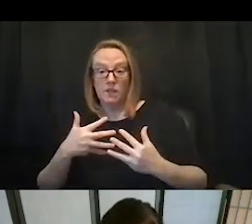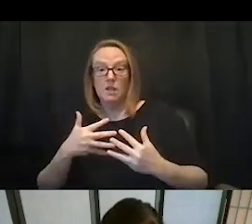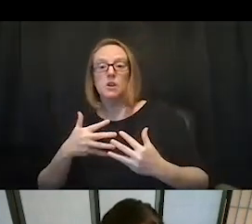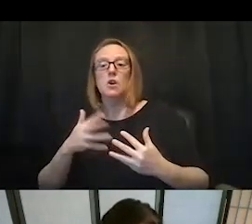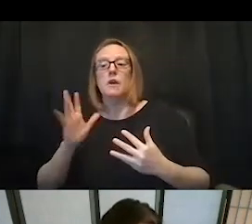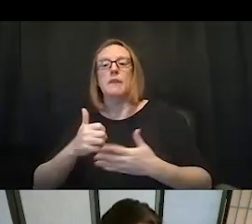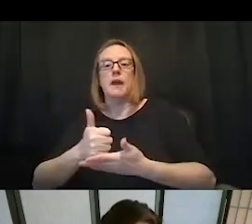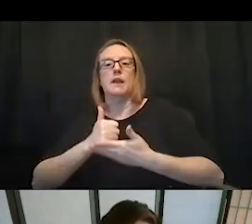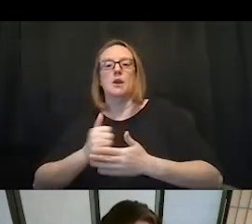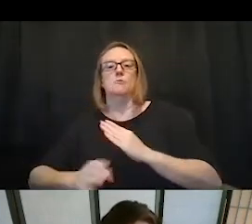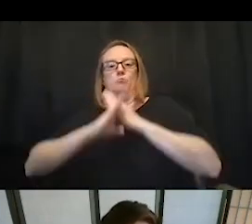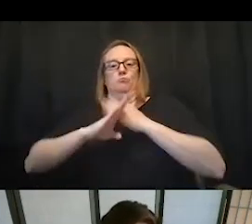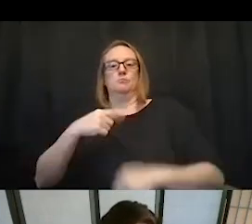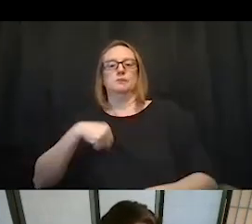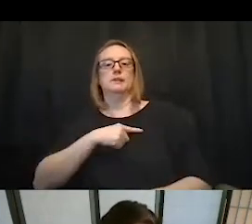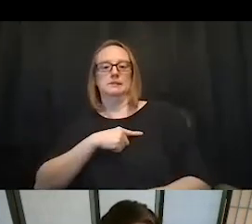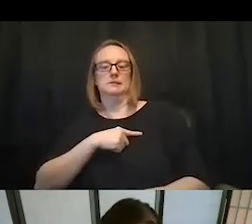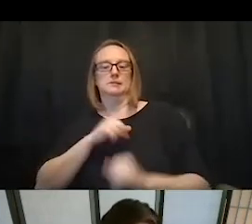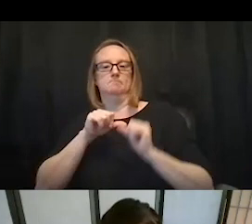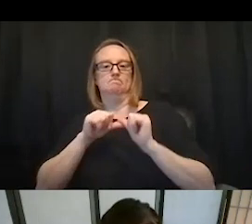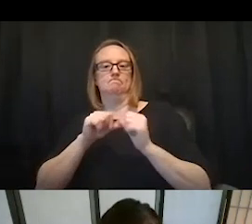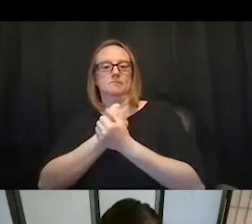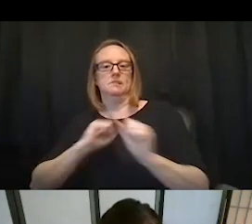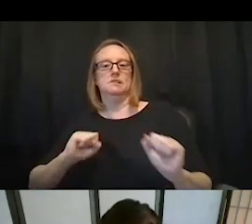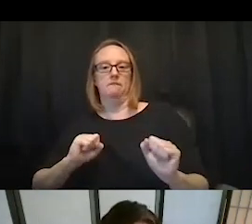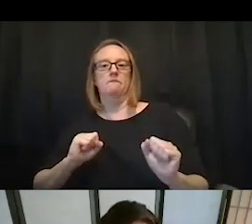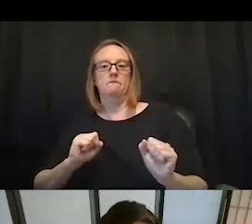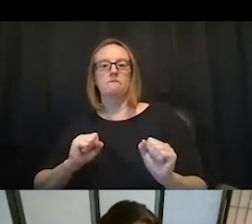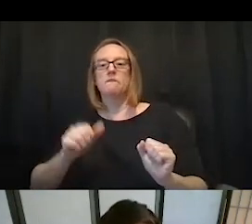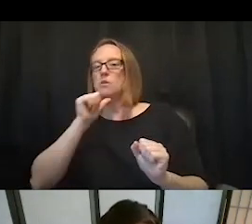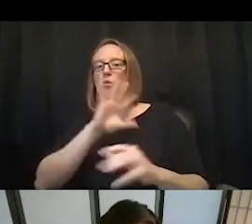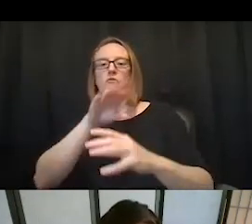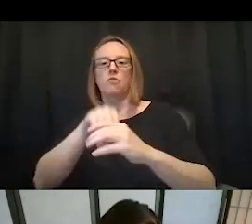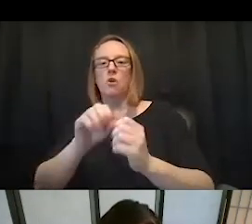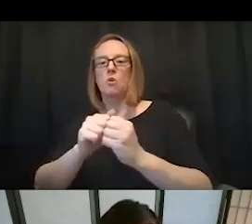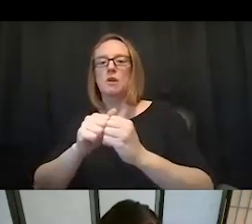us safe, it keeps us um from experiencing danger or things that will threaten us,